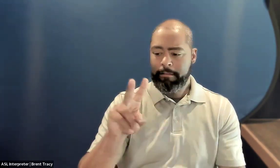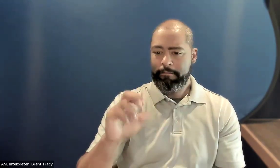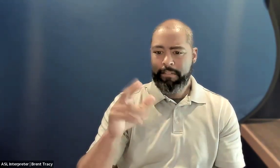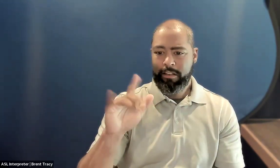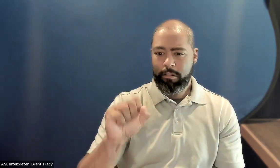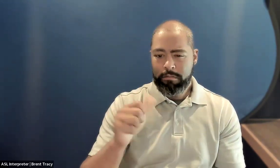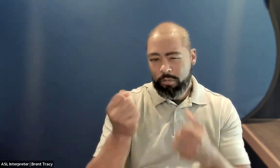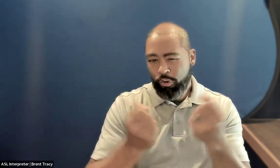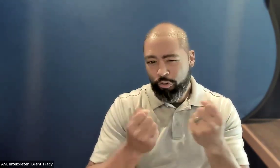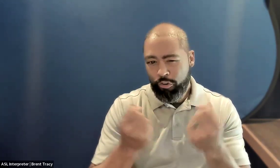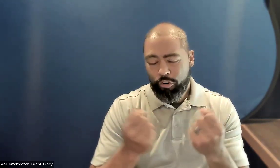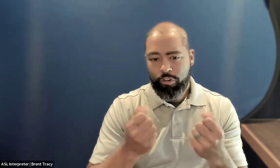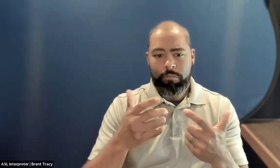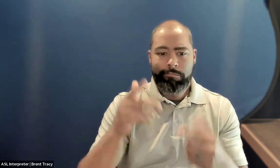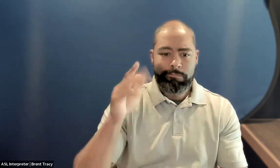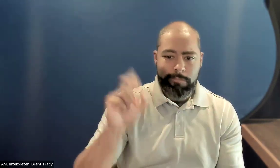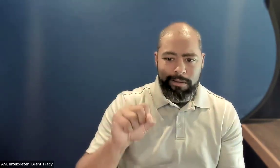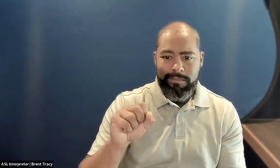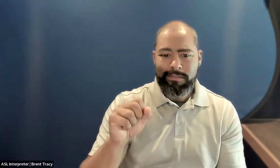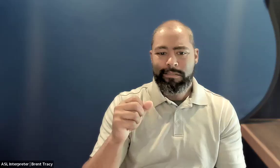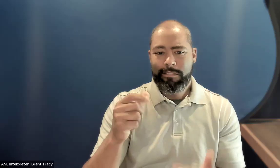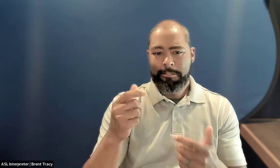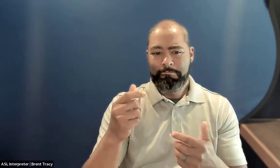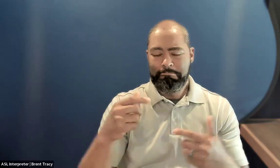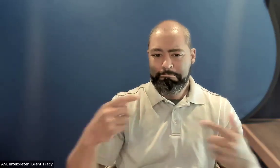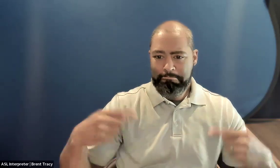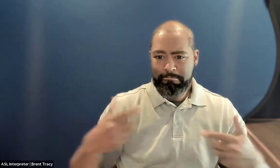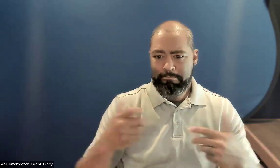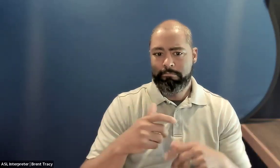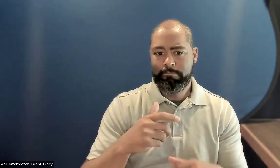So we acknowledge that with more development and more growth in